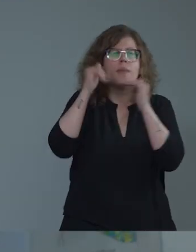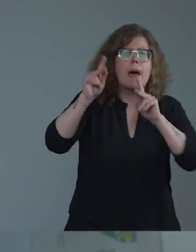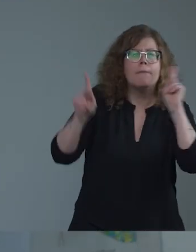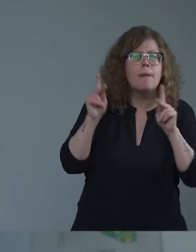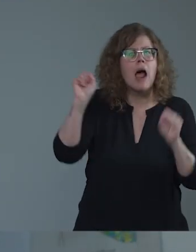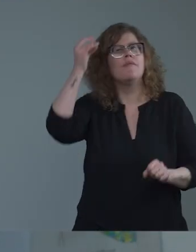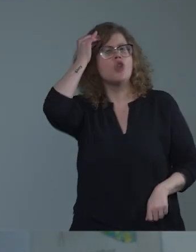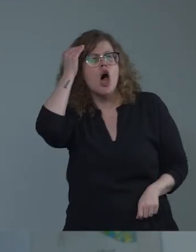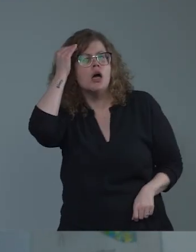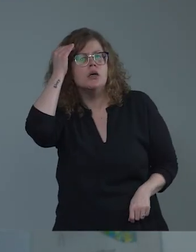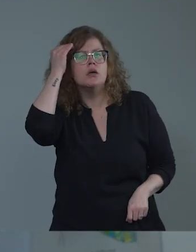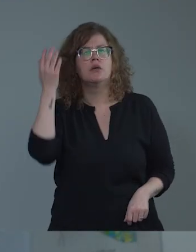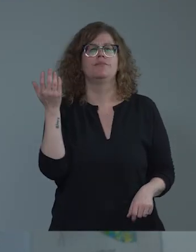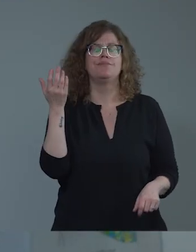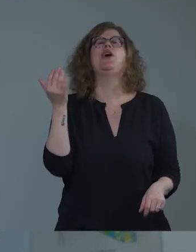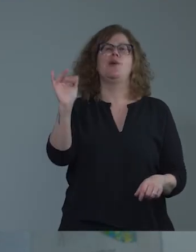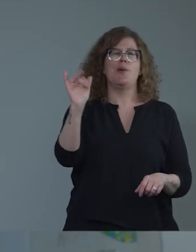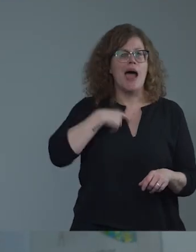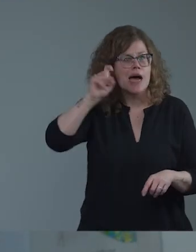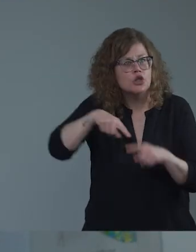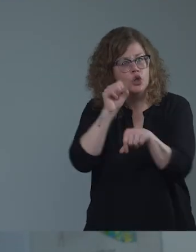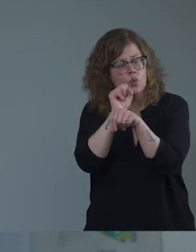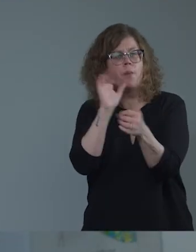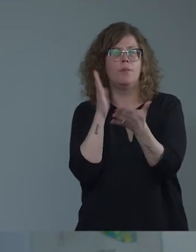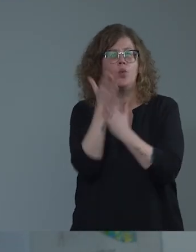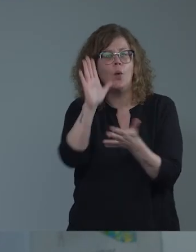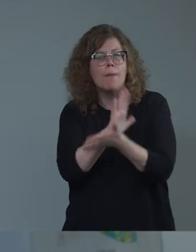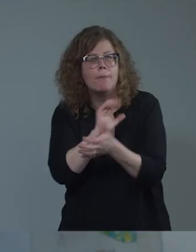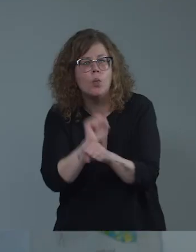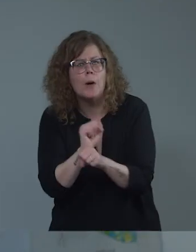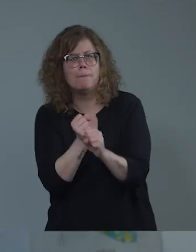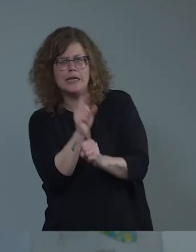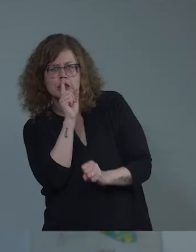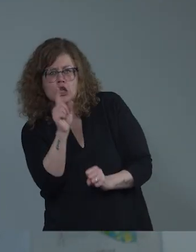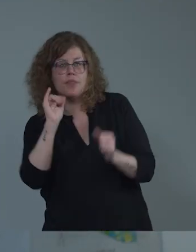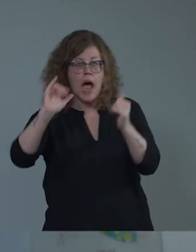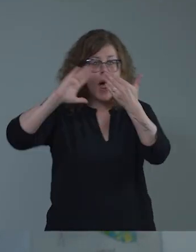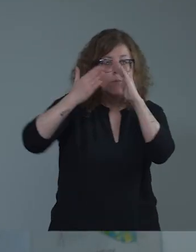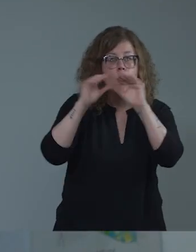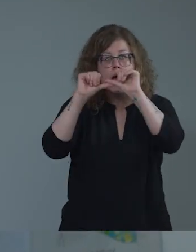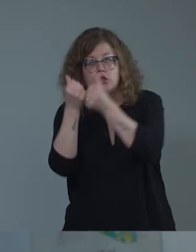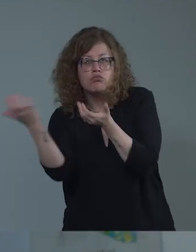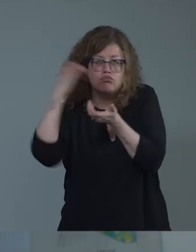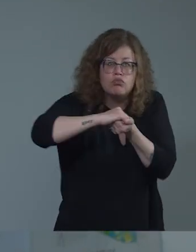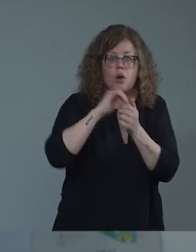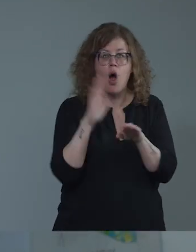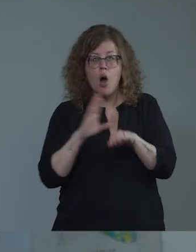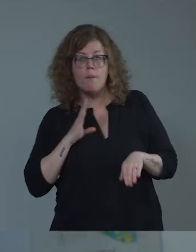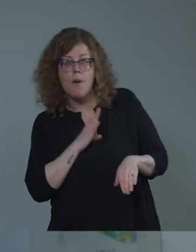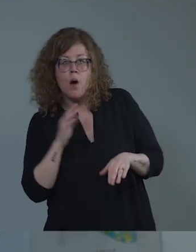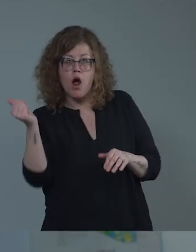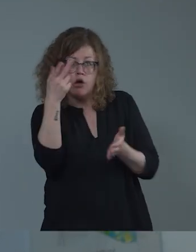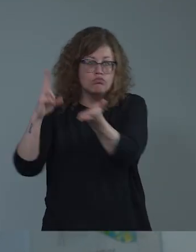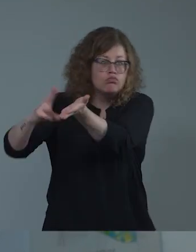in five years. I wasn't, I hadn't thought about who was responsible for repairing damage. What was